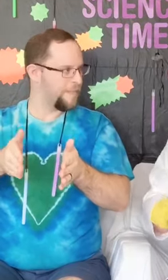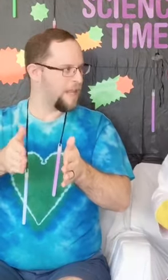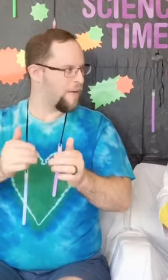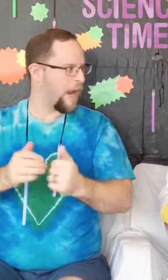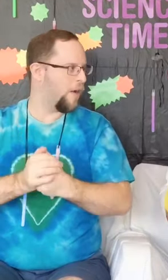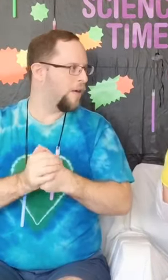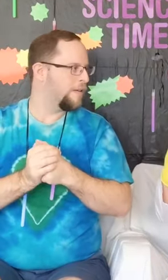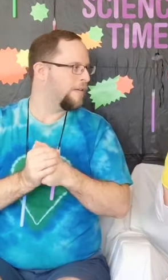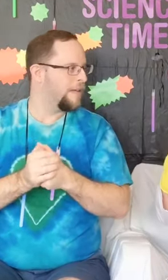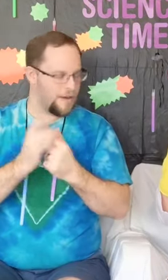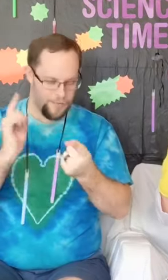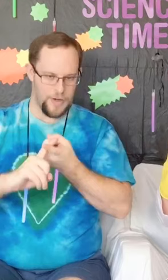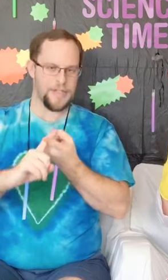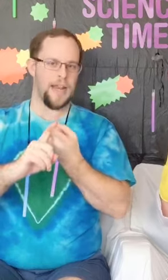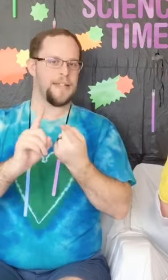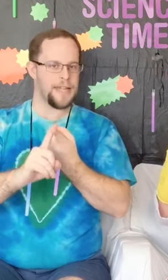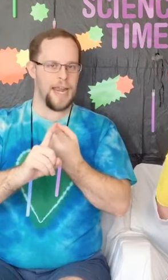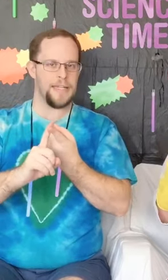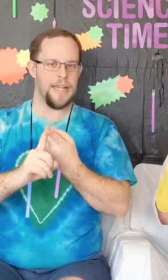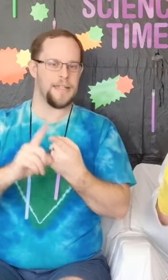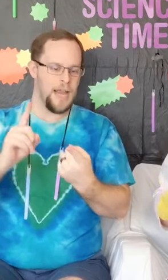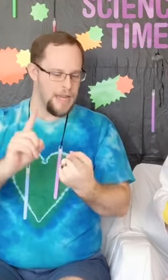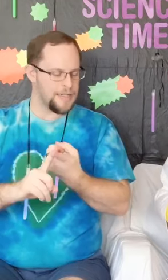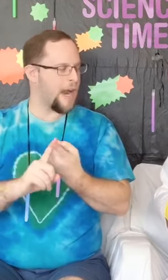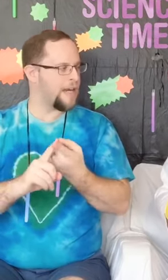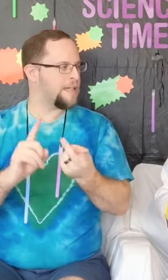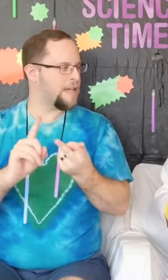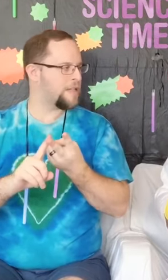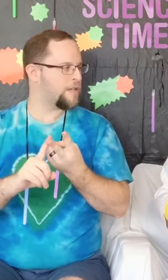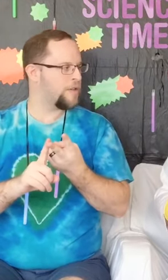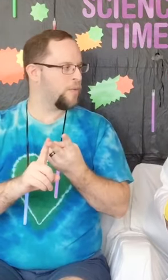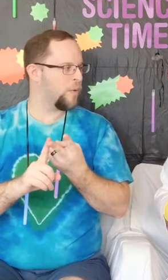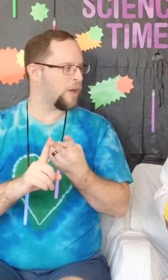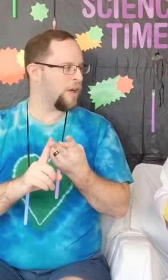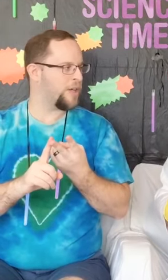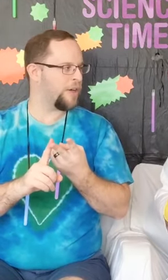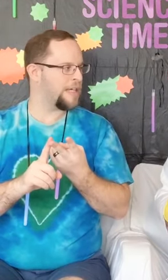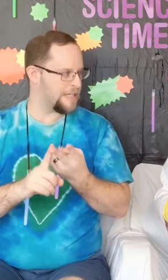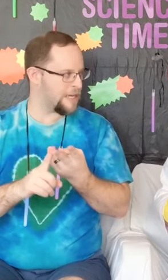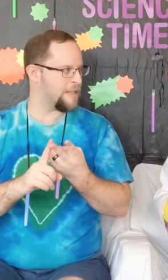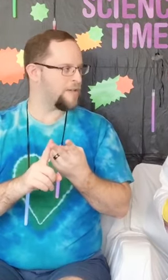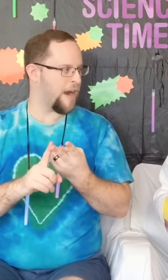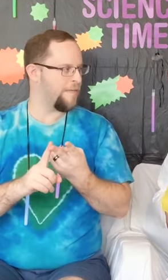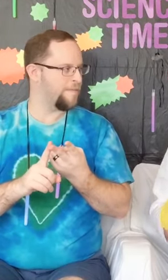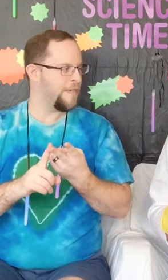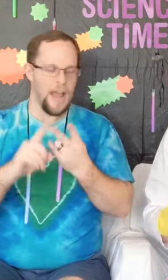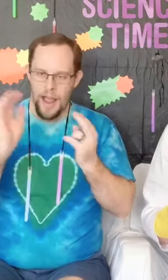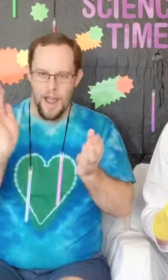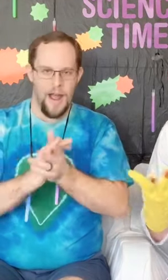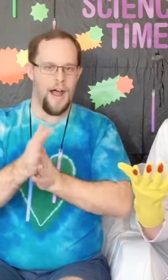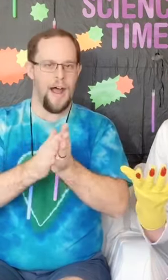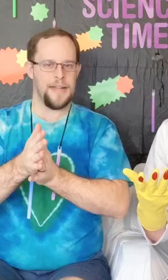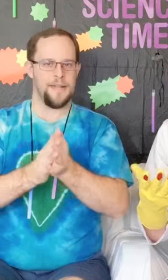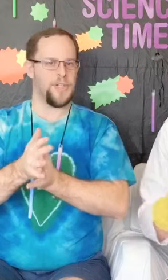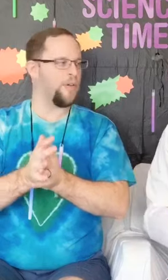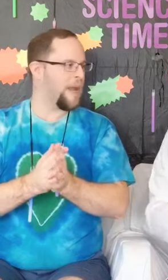Okay, so. First sign. AARON: First sign. Scientist. Scientists work on curing diseases, right? CALI: That is true, yeah! AARON: Awesome, so we'll make it